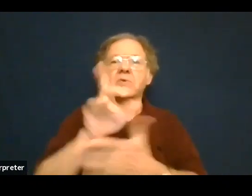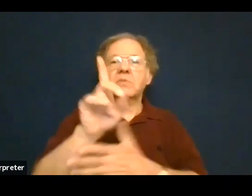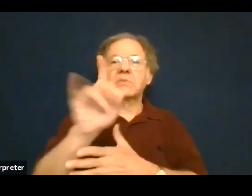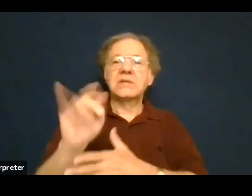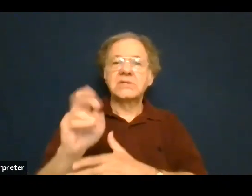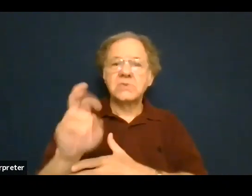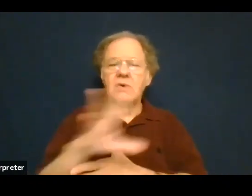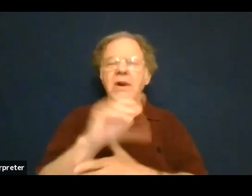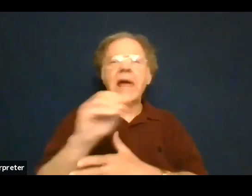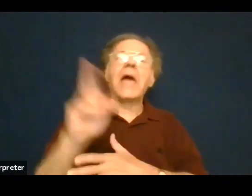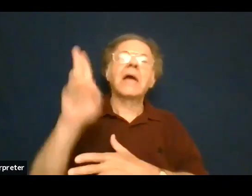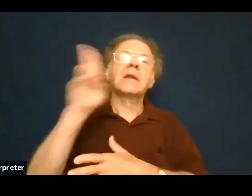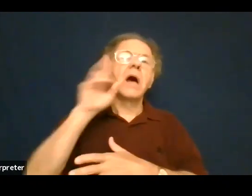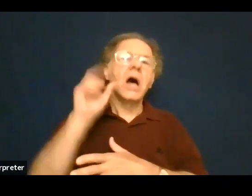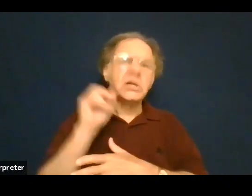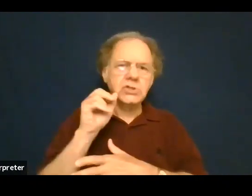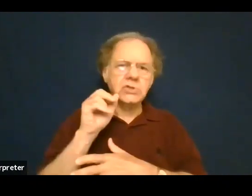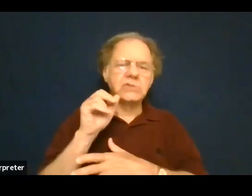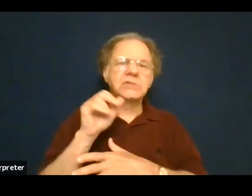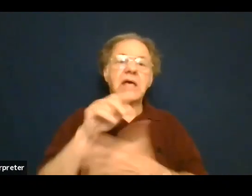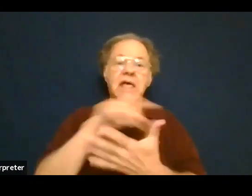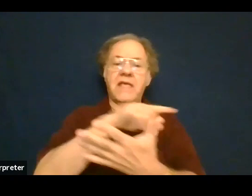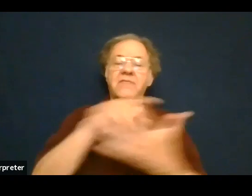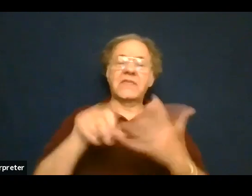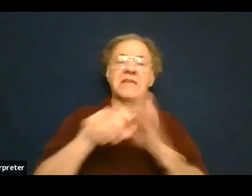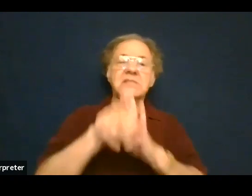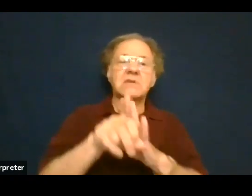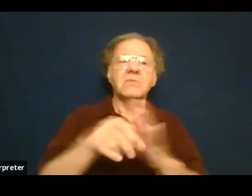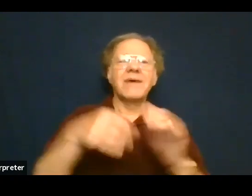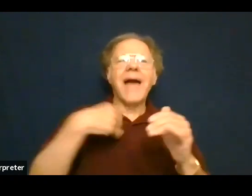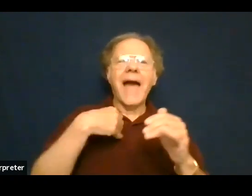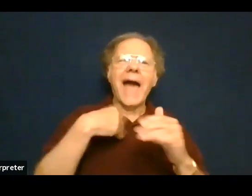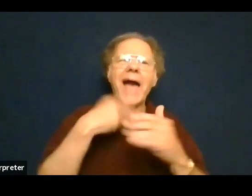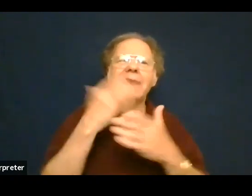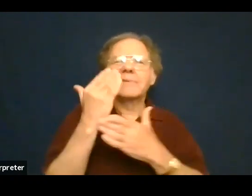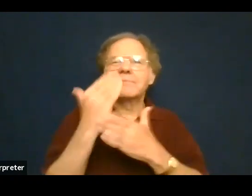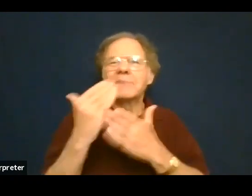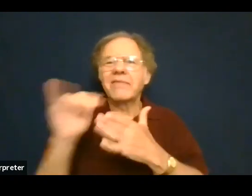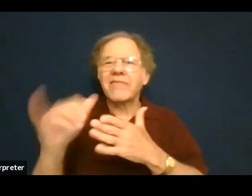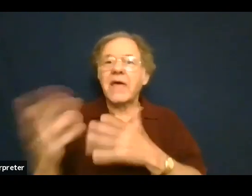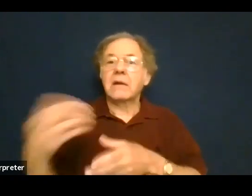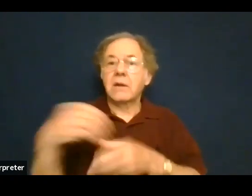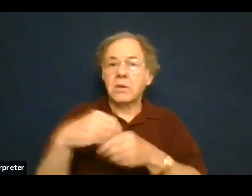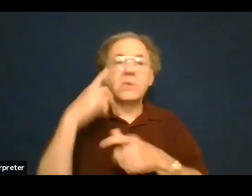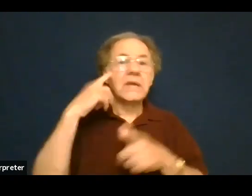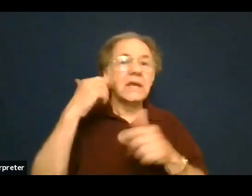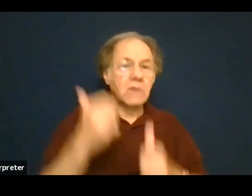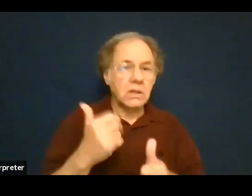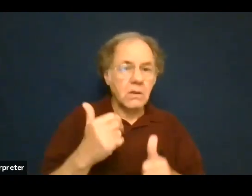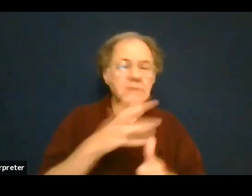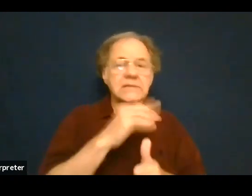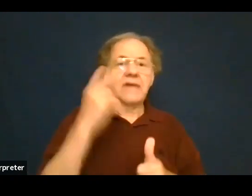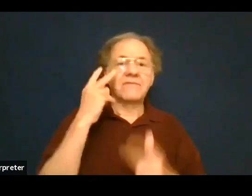All of these syndromes have components that include hearing loss and visual loss.